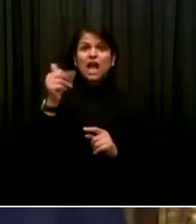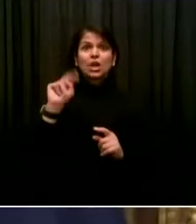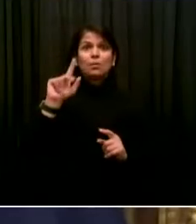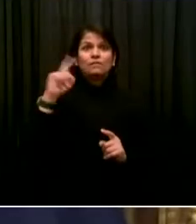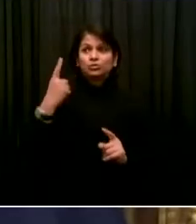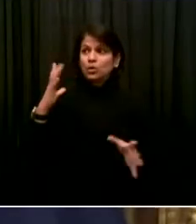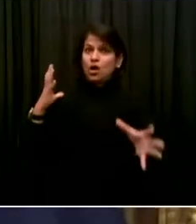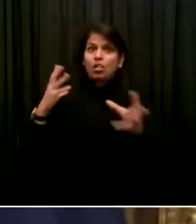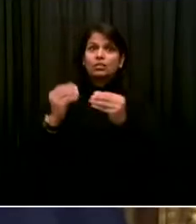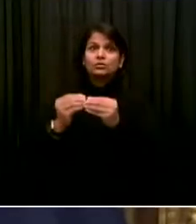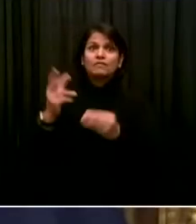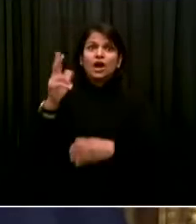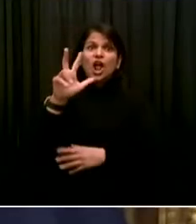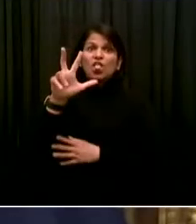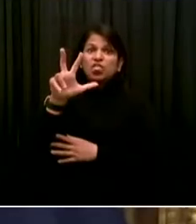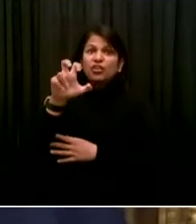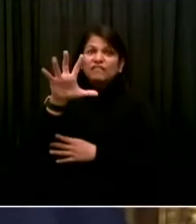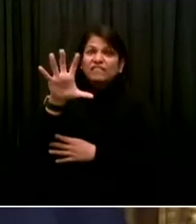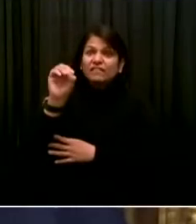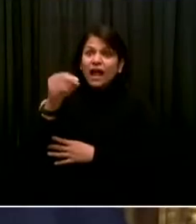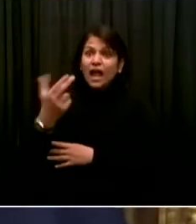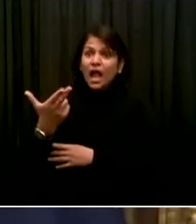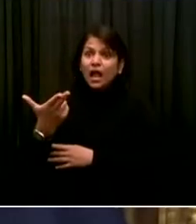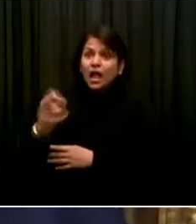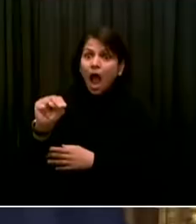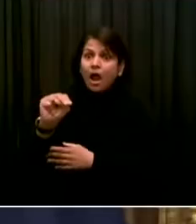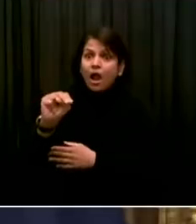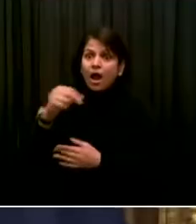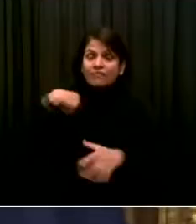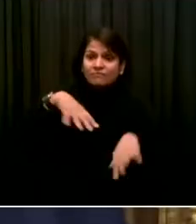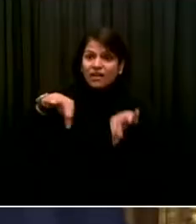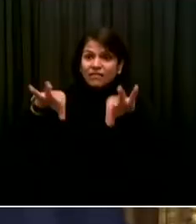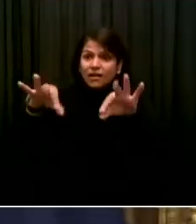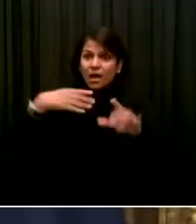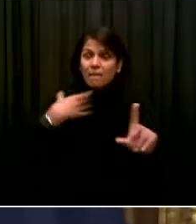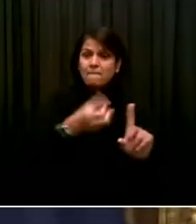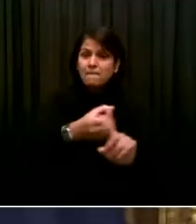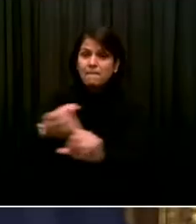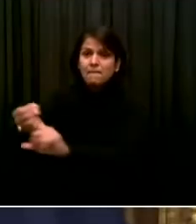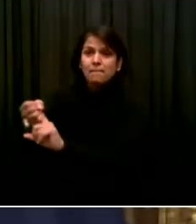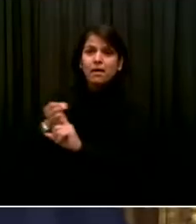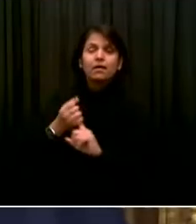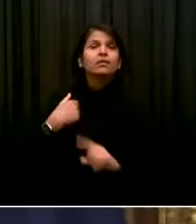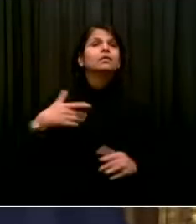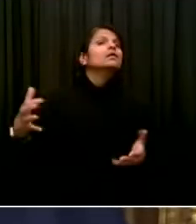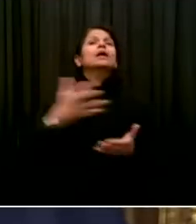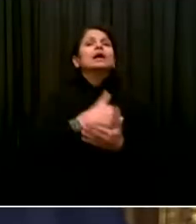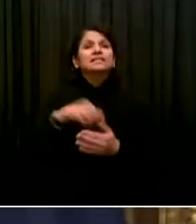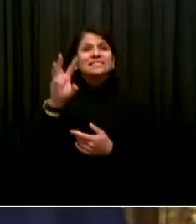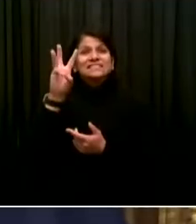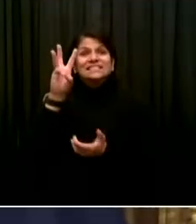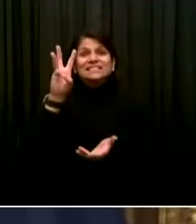OFFICE OUR OFFICERS HAVE TAKEN 350 ILLEGAL GUNS OFF